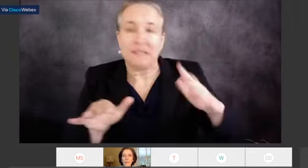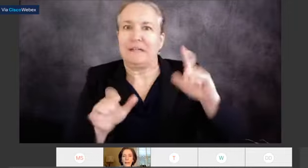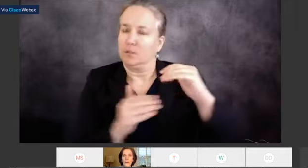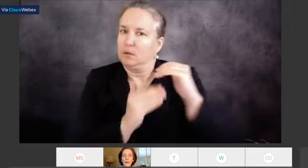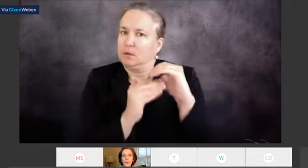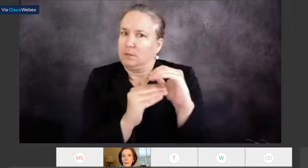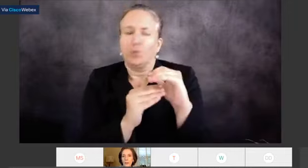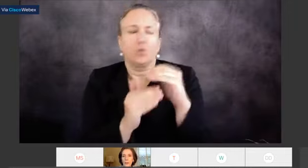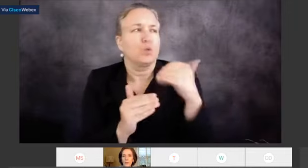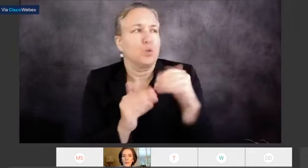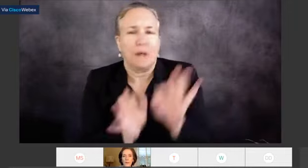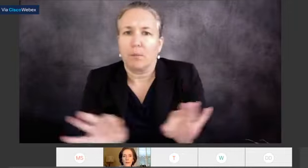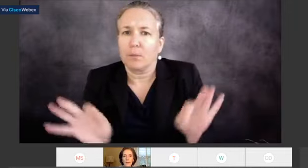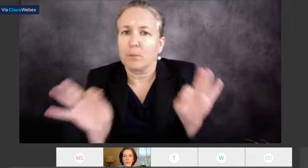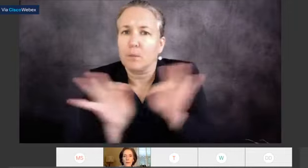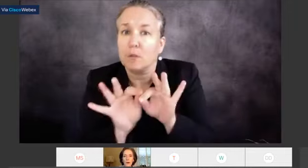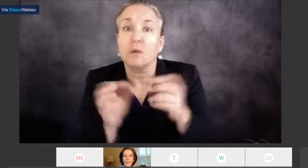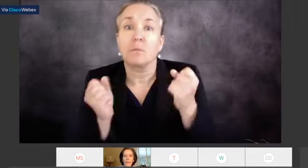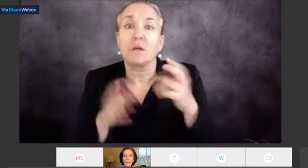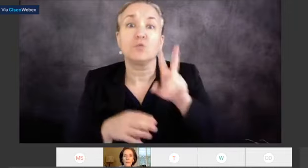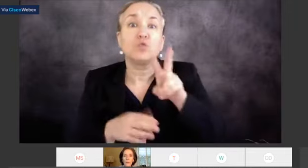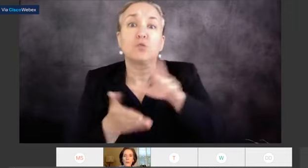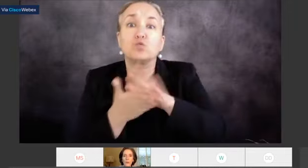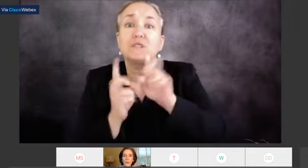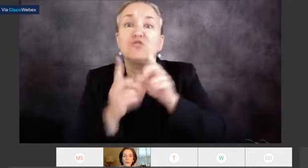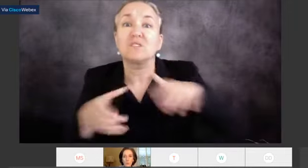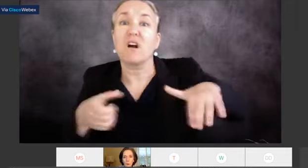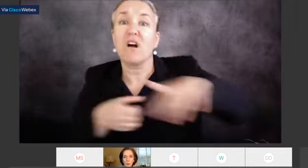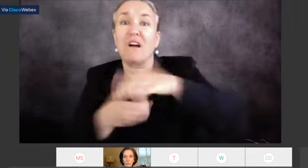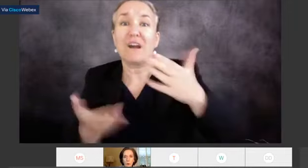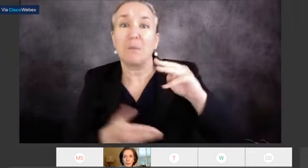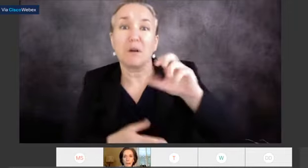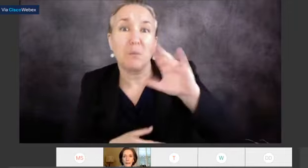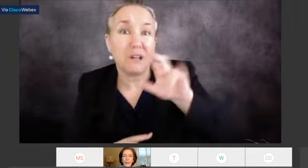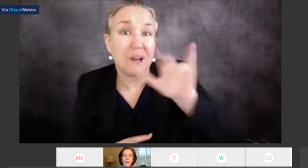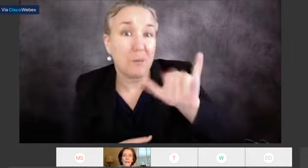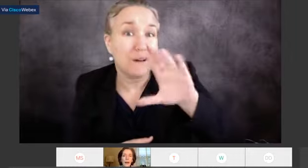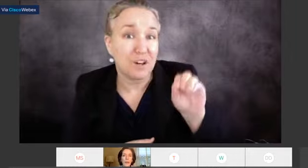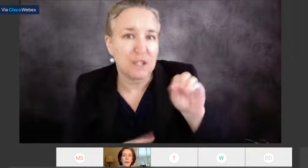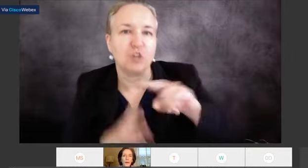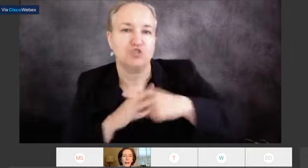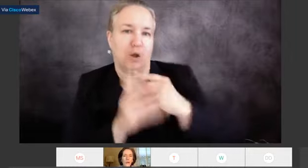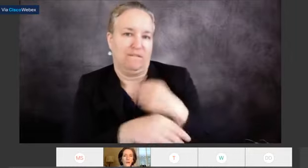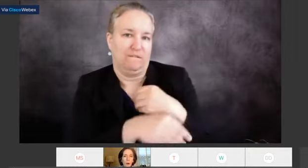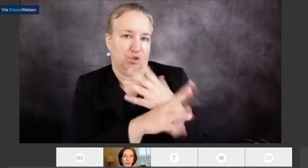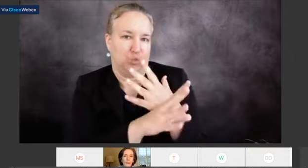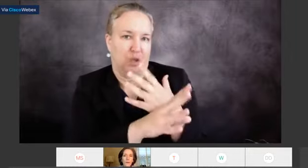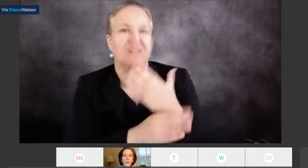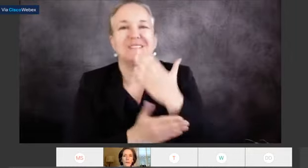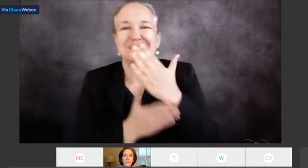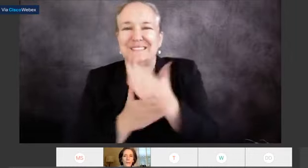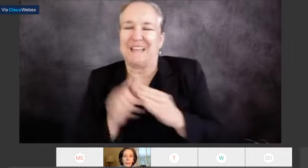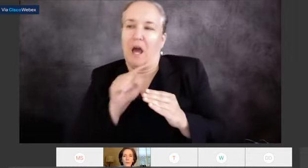many of our 22 school districts are beginning the school year with a virtual format some are now starting to bring some